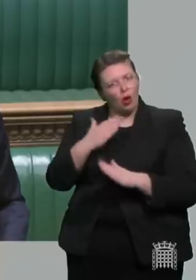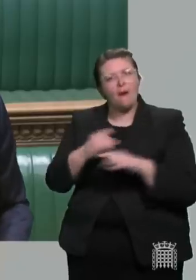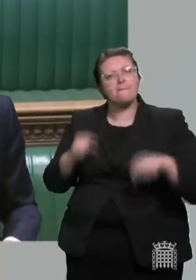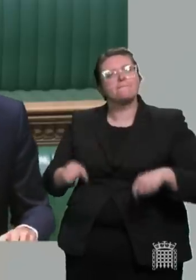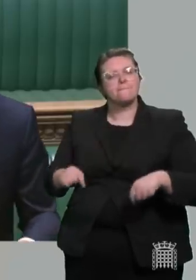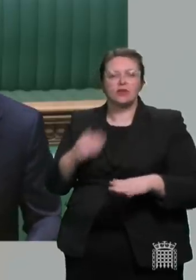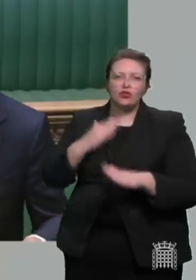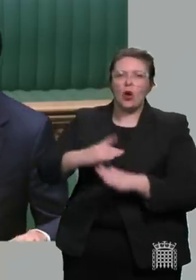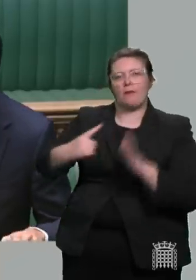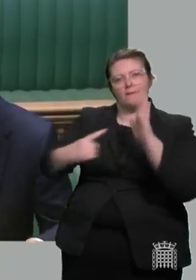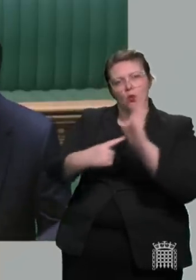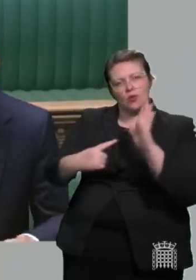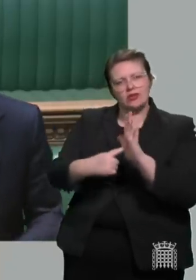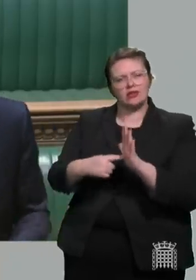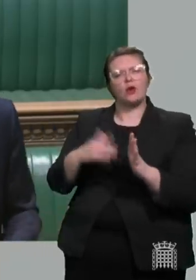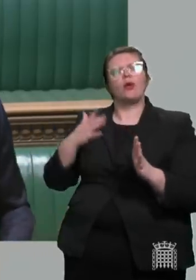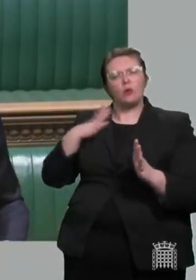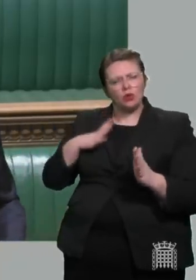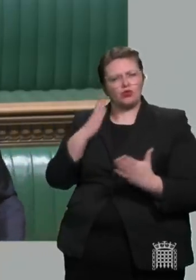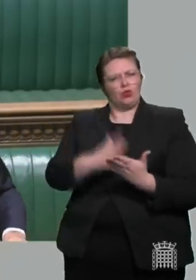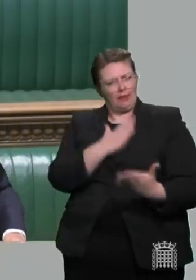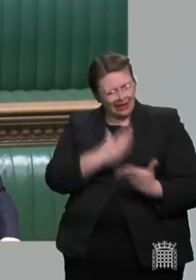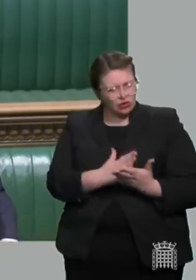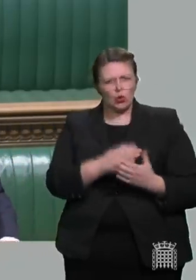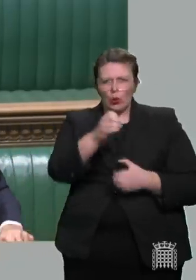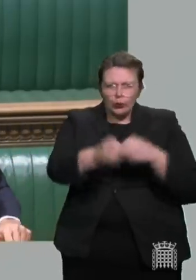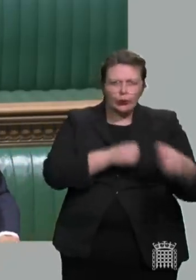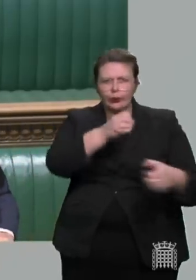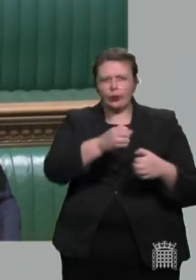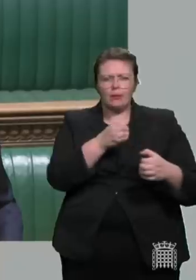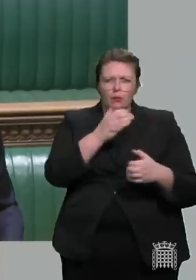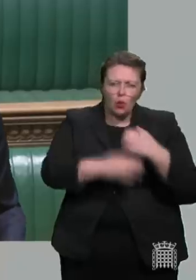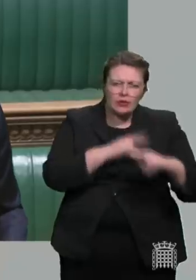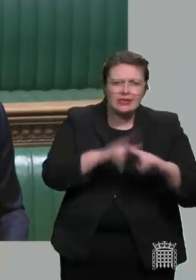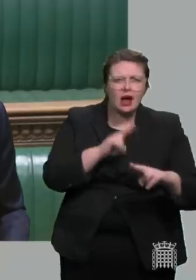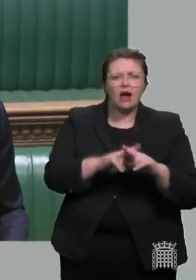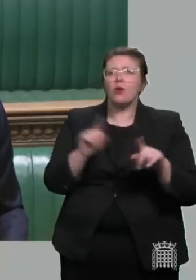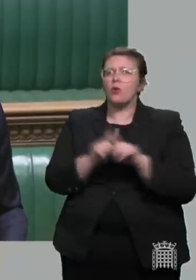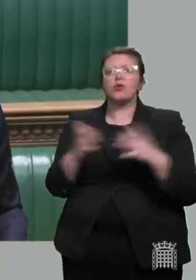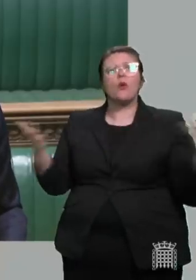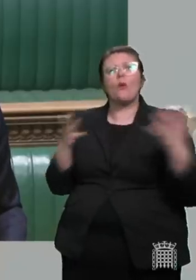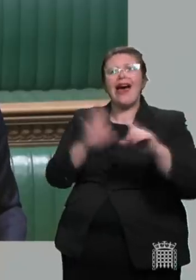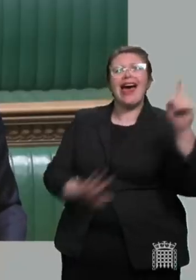to create jobs where people are and to change the economic geography of this country. And we